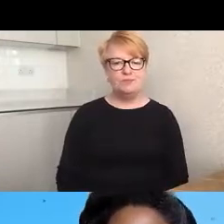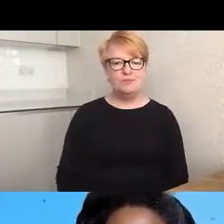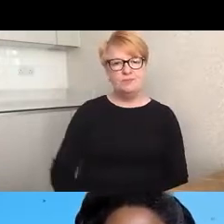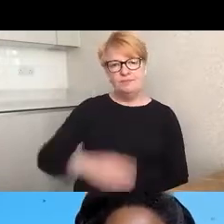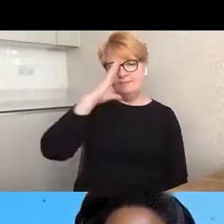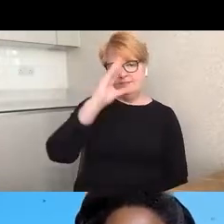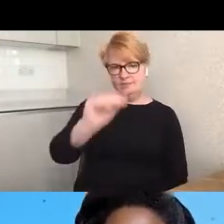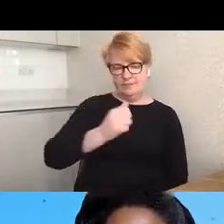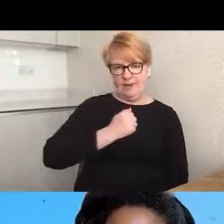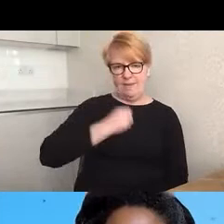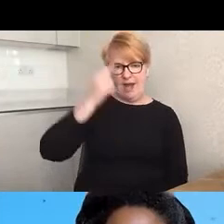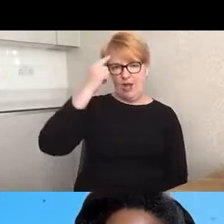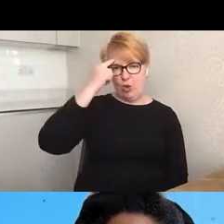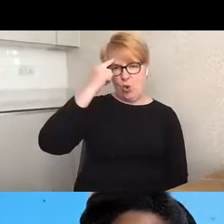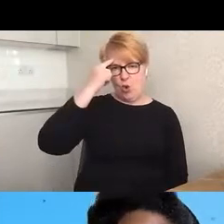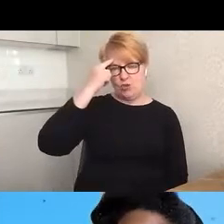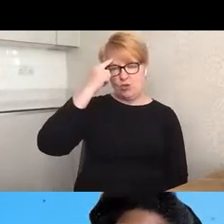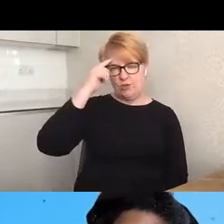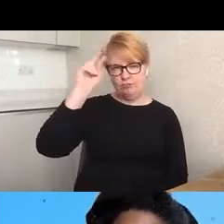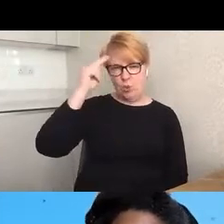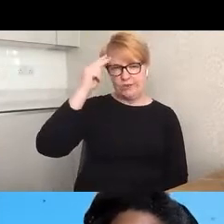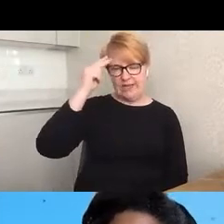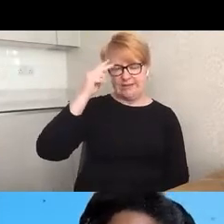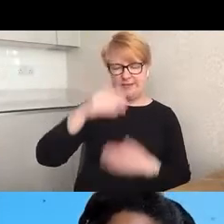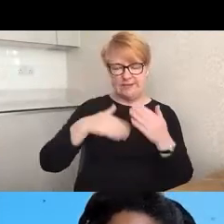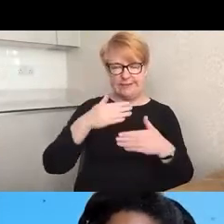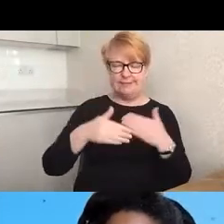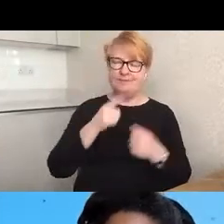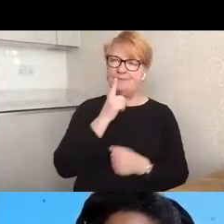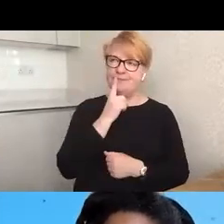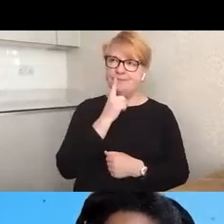when it comes to this question of: how can socially engaged practice